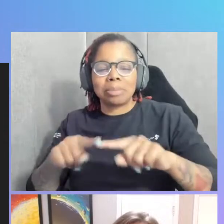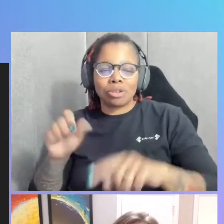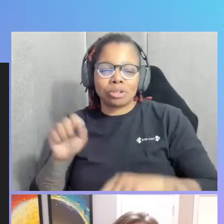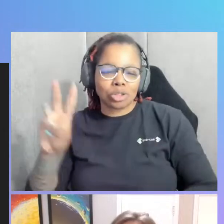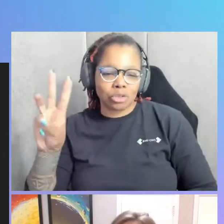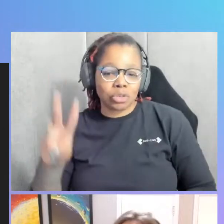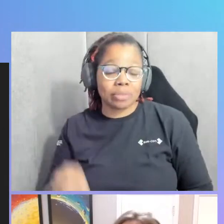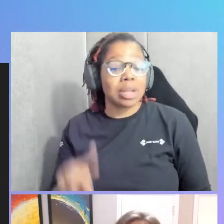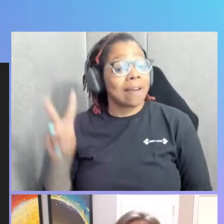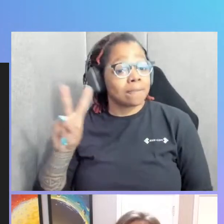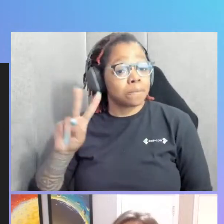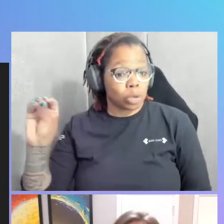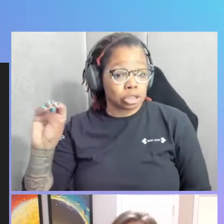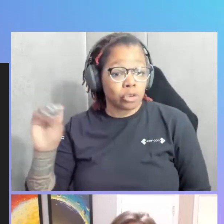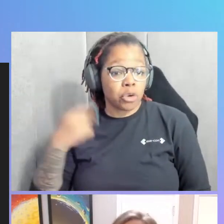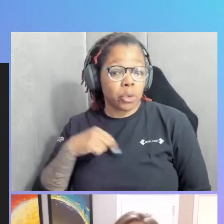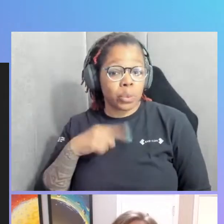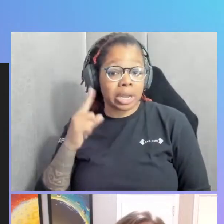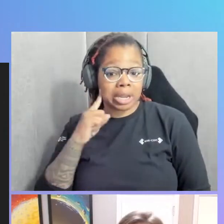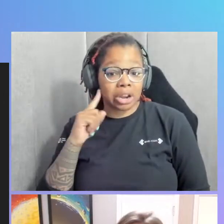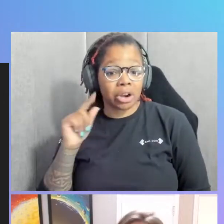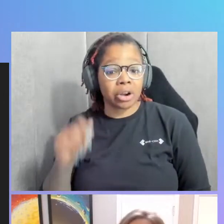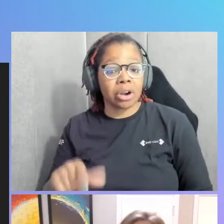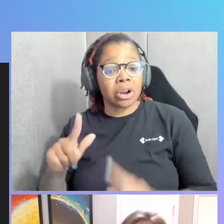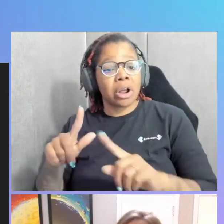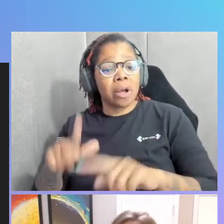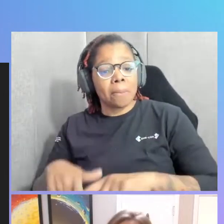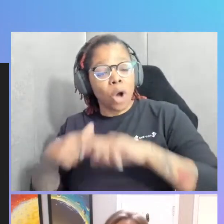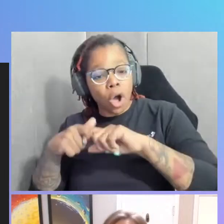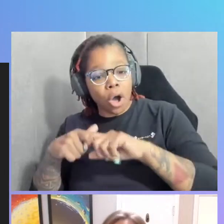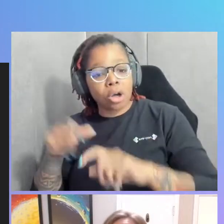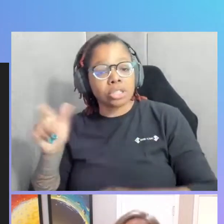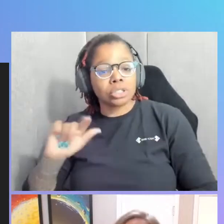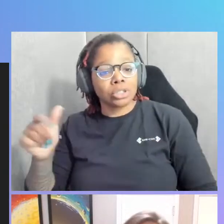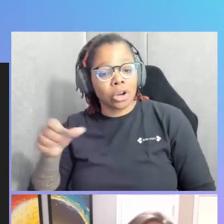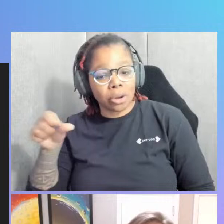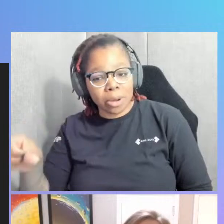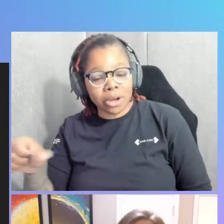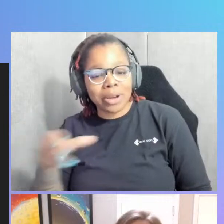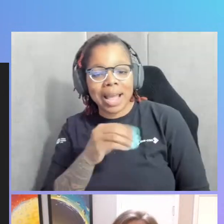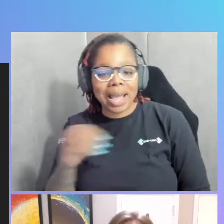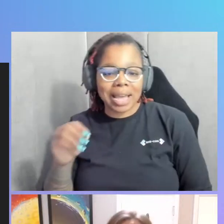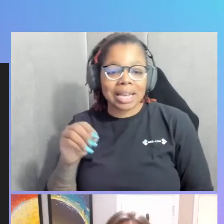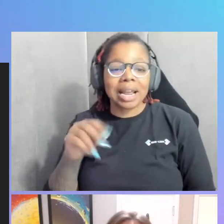we hear pause, toggle button and